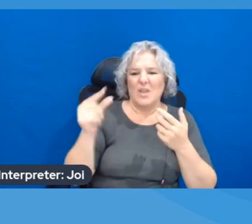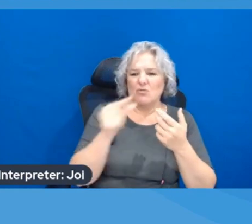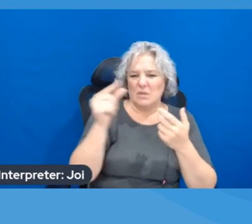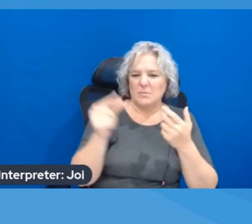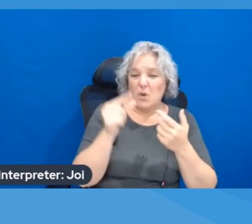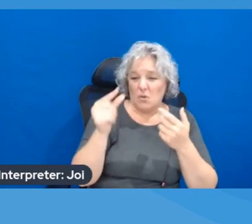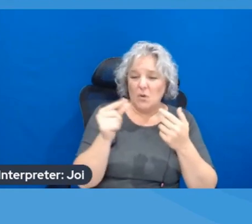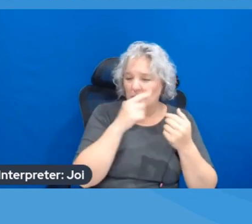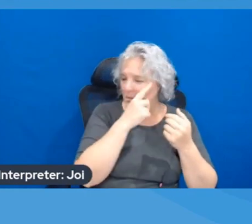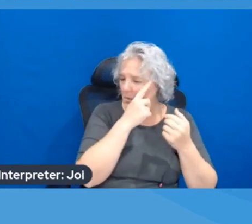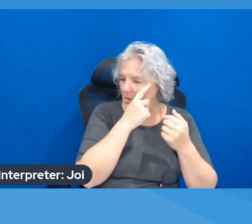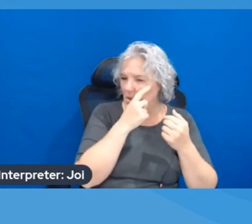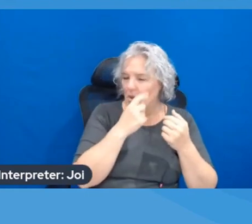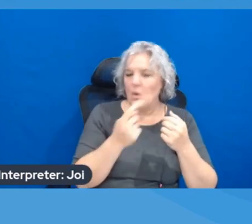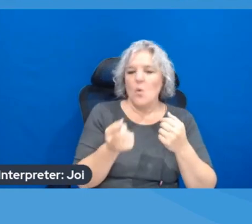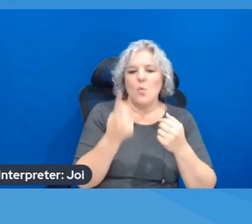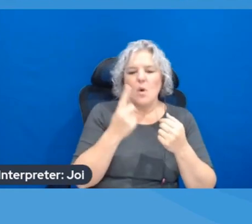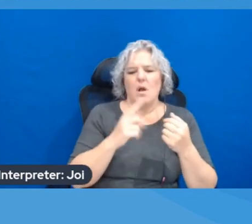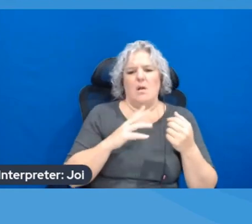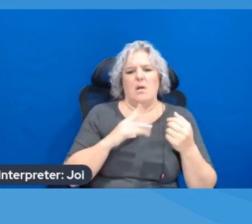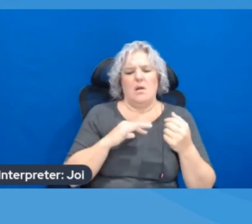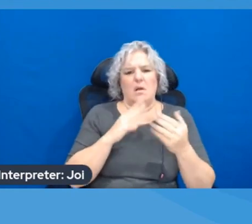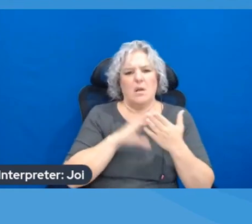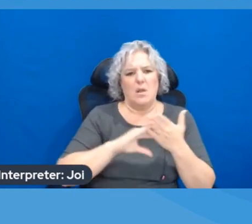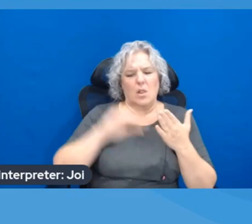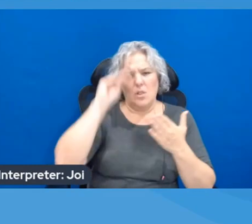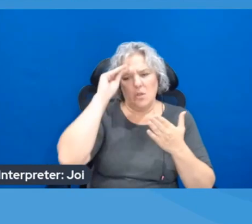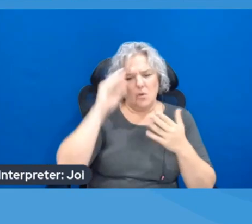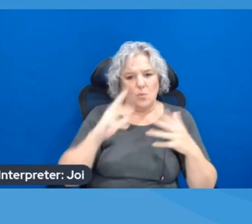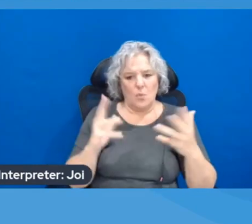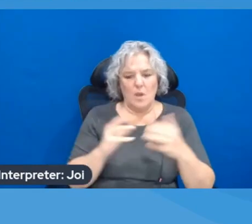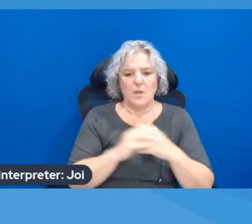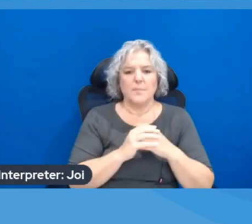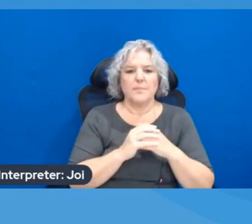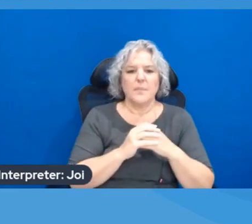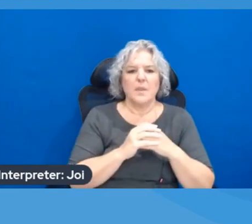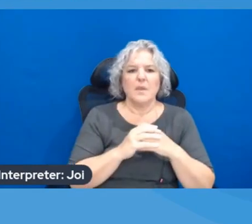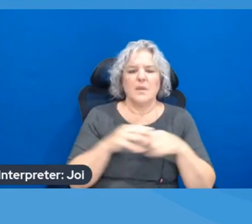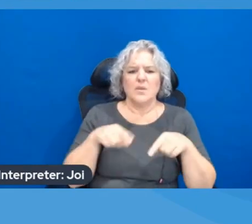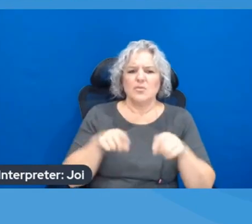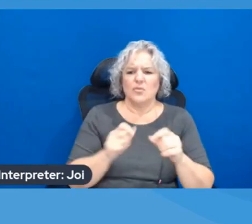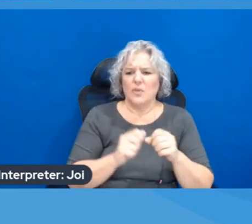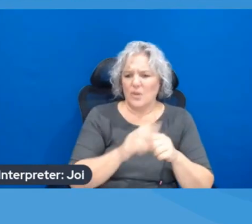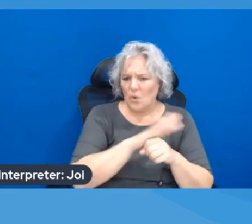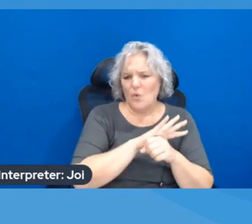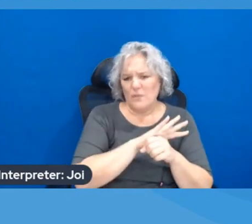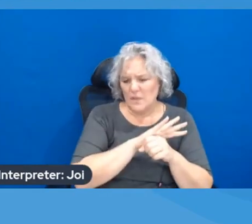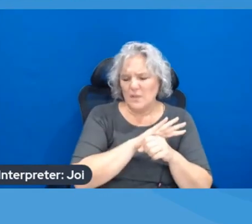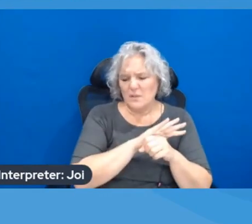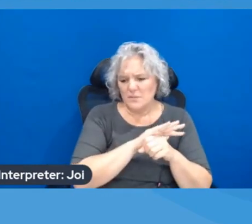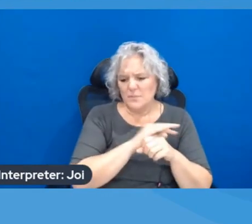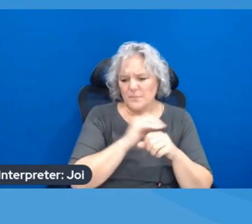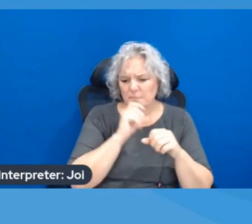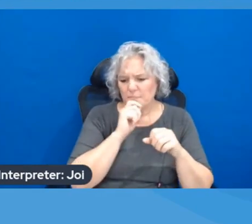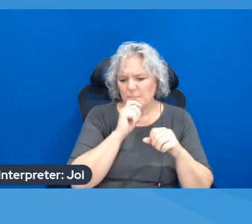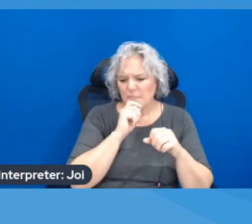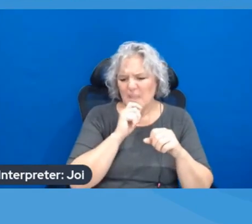One of the greatest lessons that we have learned throughout the pandemic in addition to this critical need and value